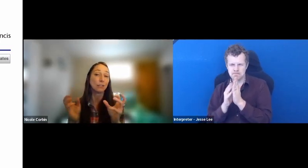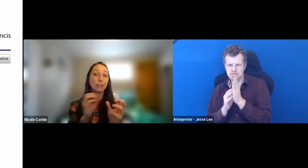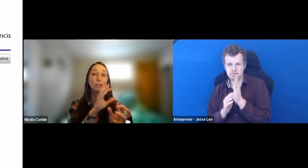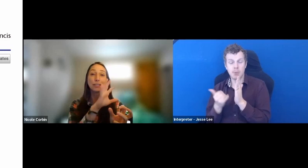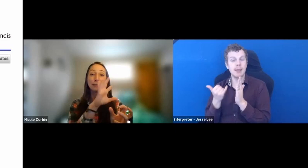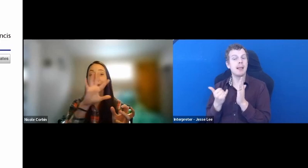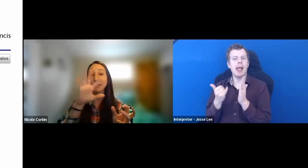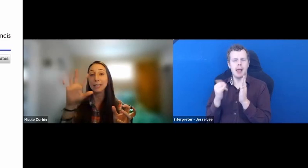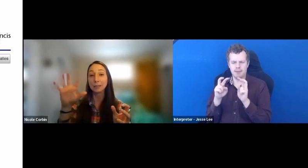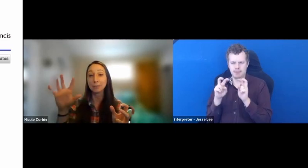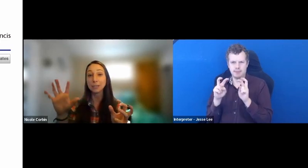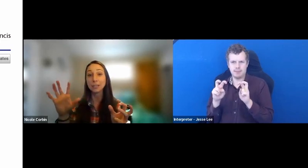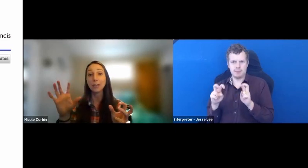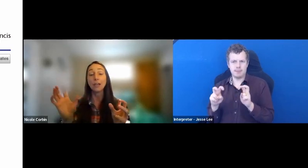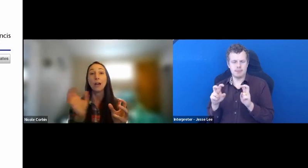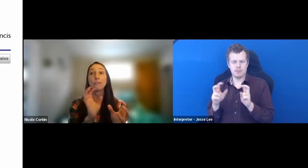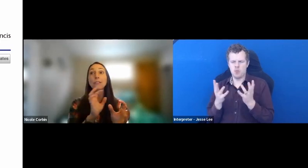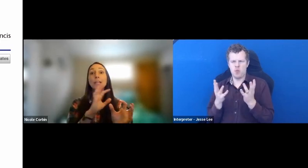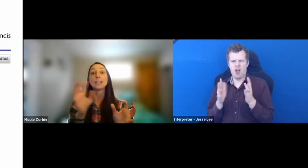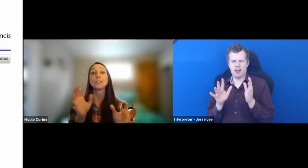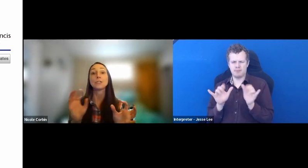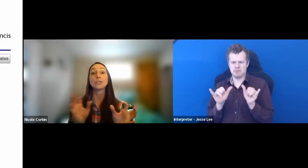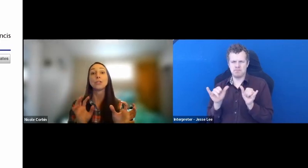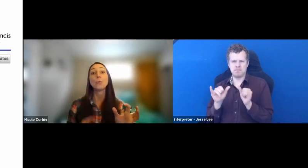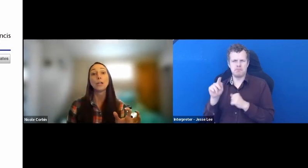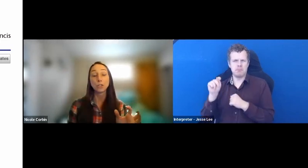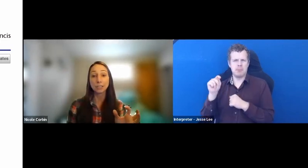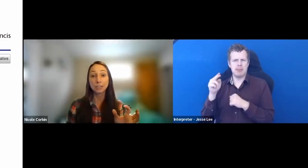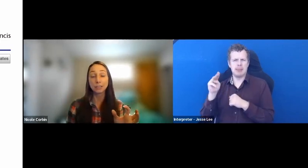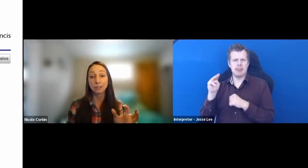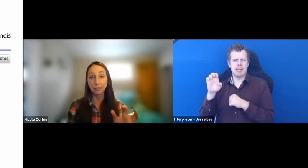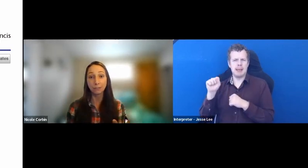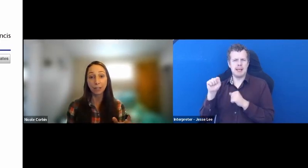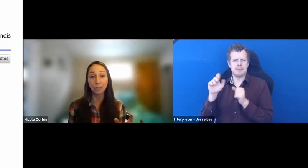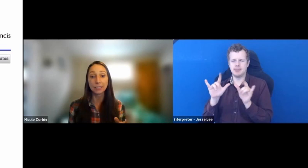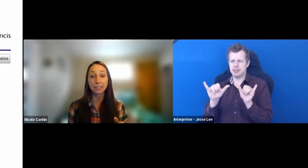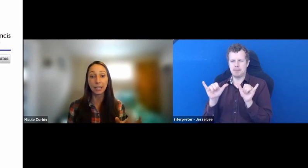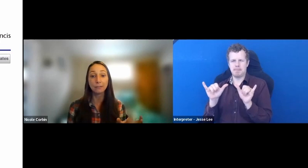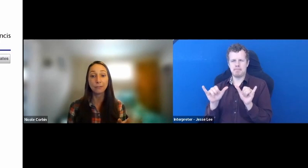So they looked at the themes of the answers to the questions that the families gave.